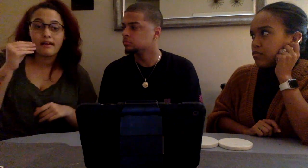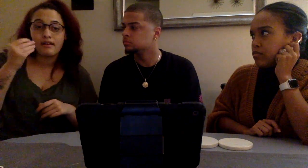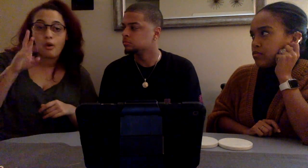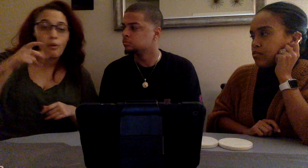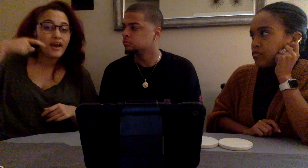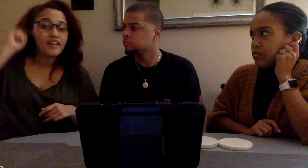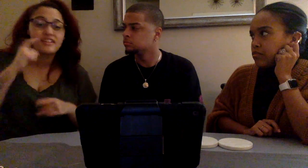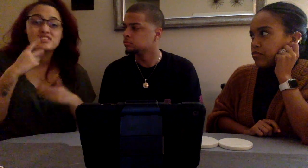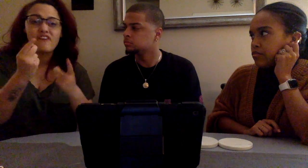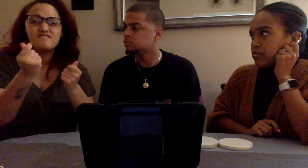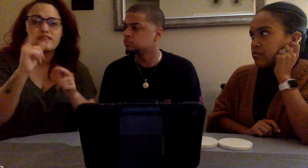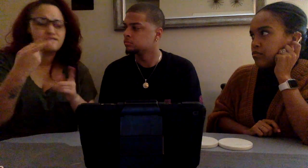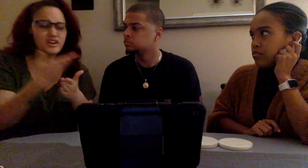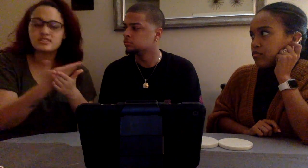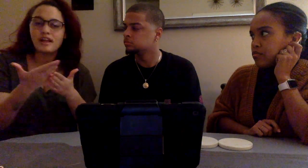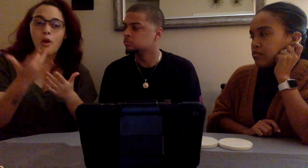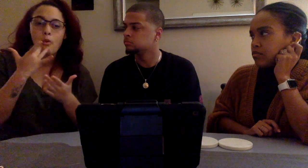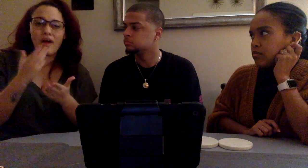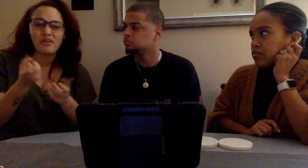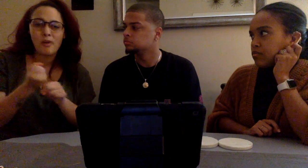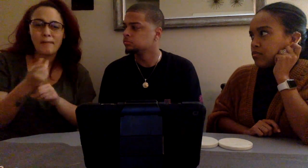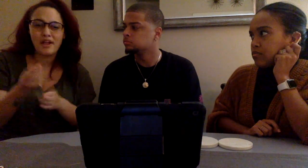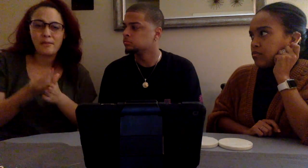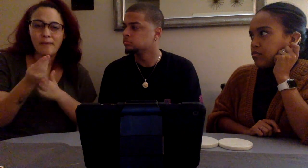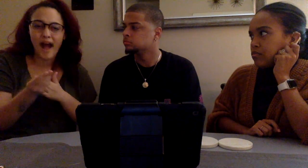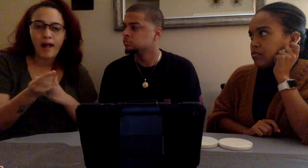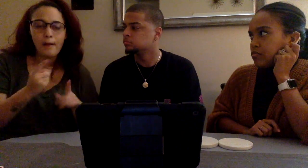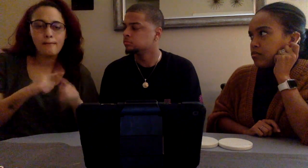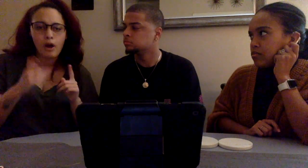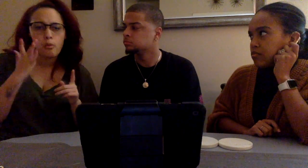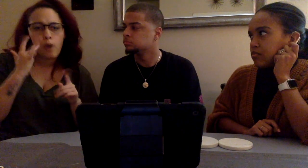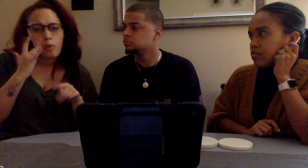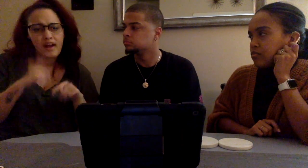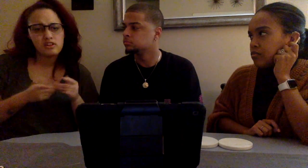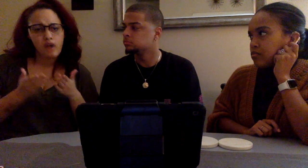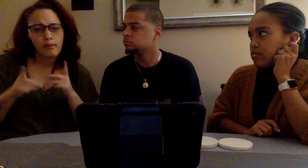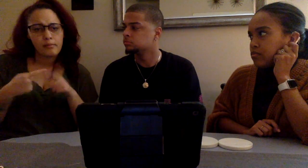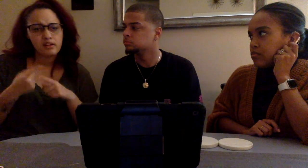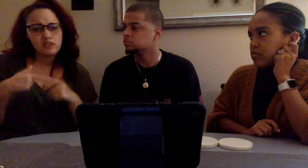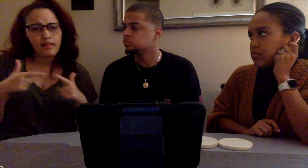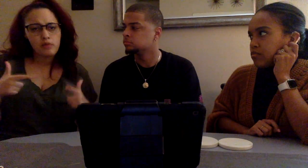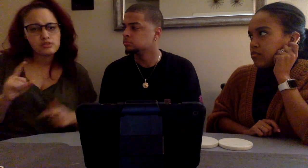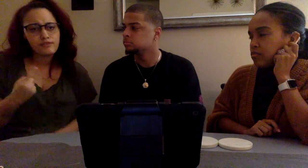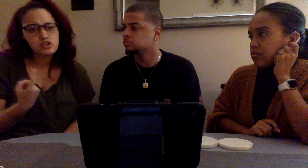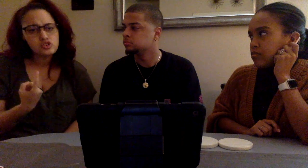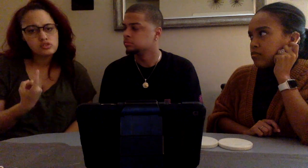and/or hearing aids. They do that in an instant. They want you to buy it. But why not recommend ASL FIRST?